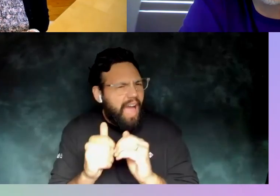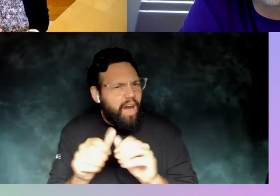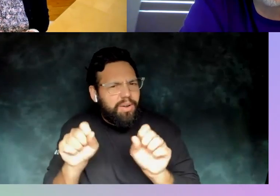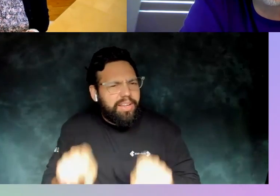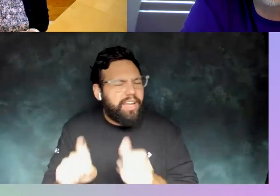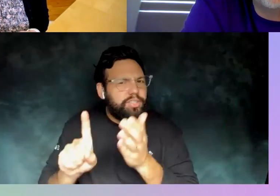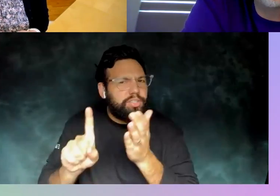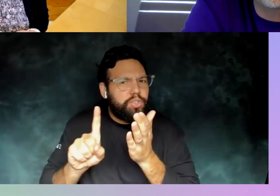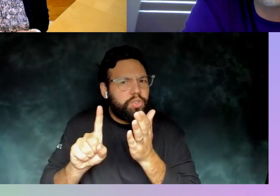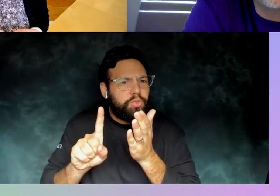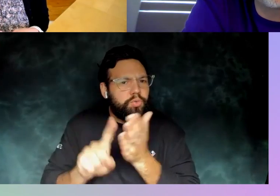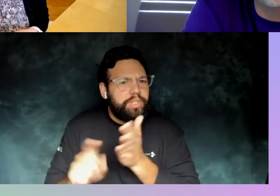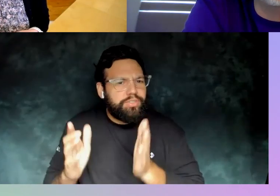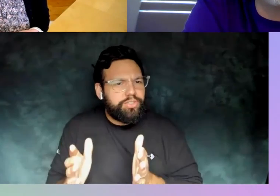perspective, this has been a battle.